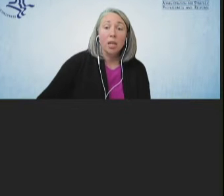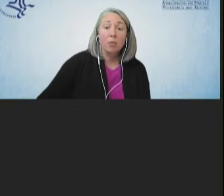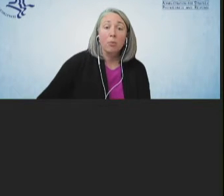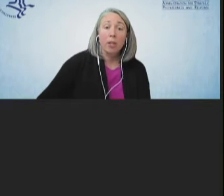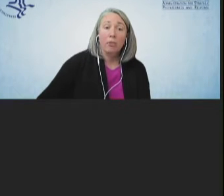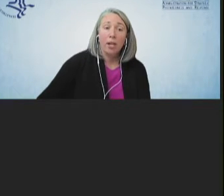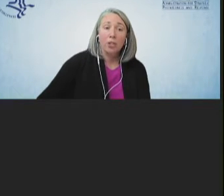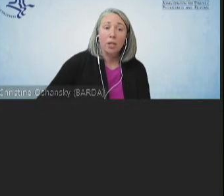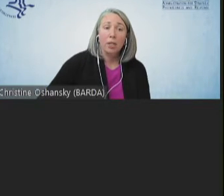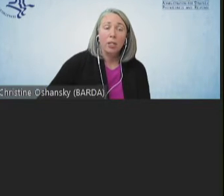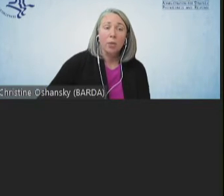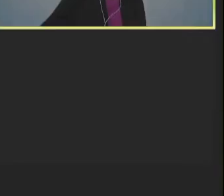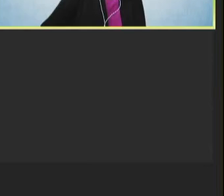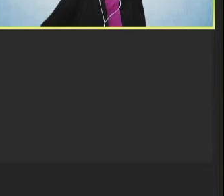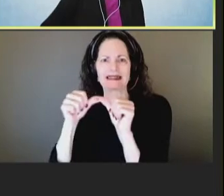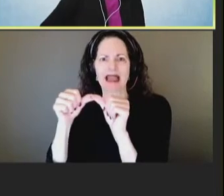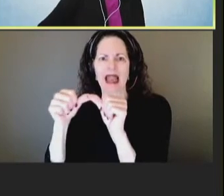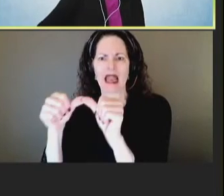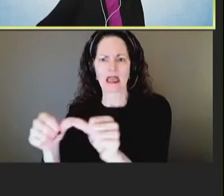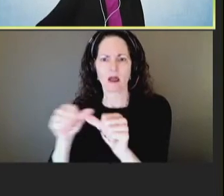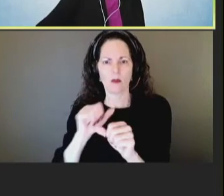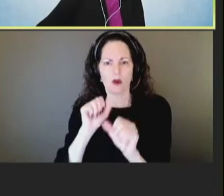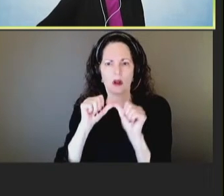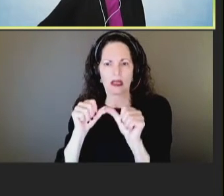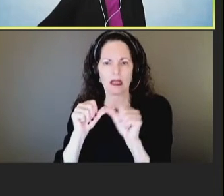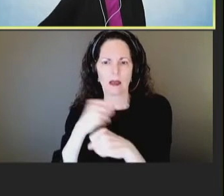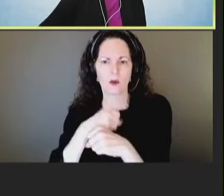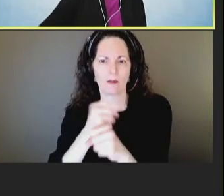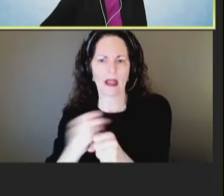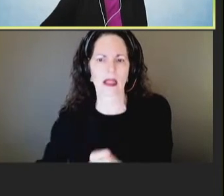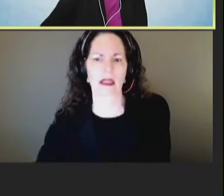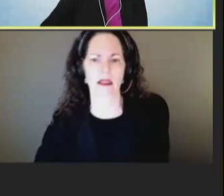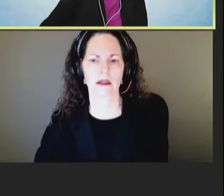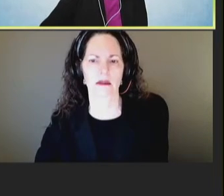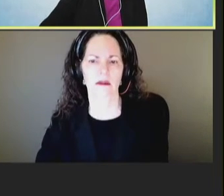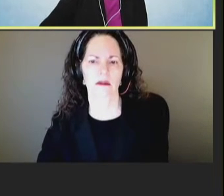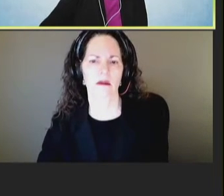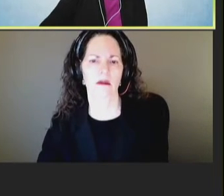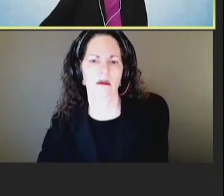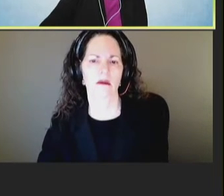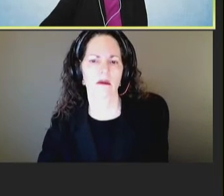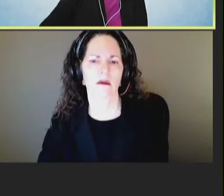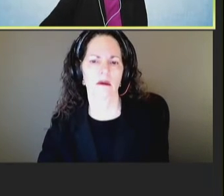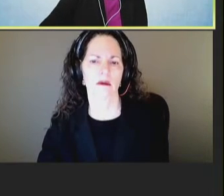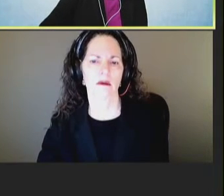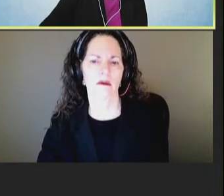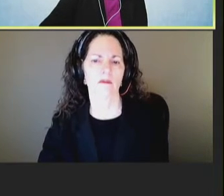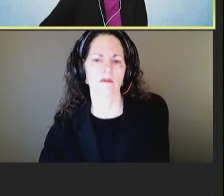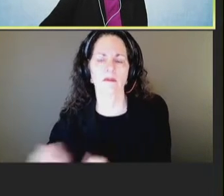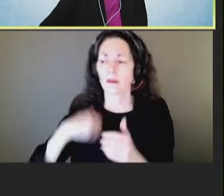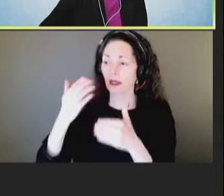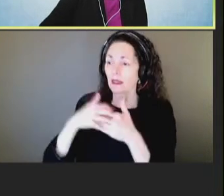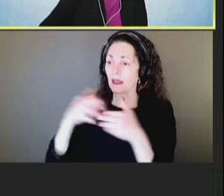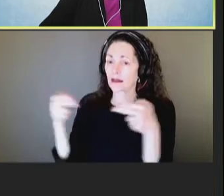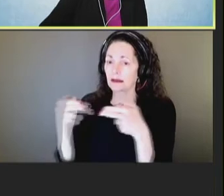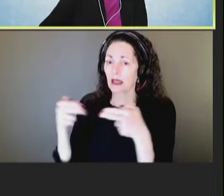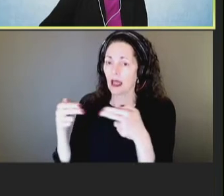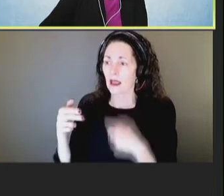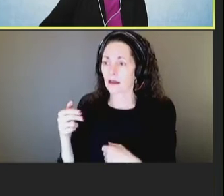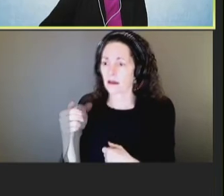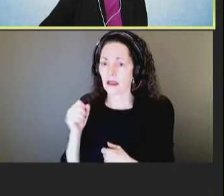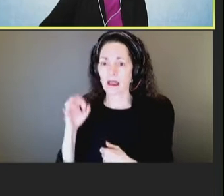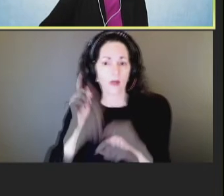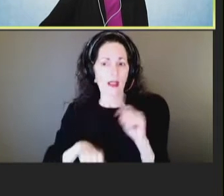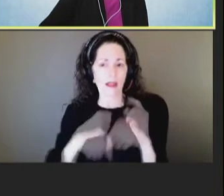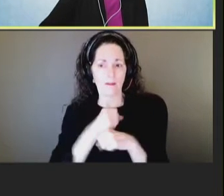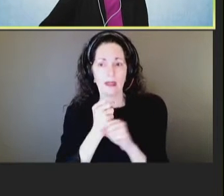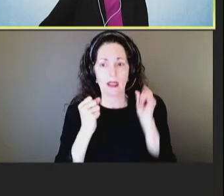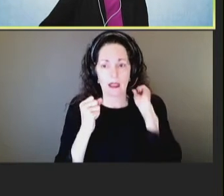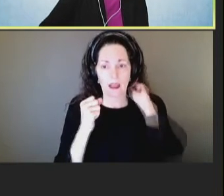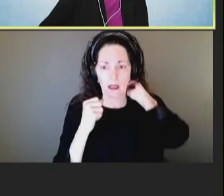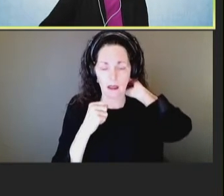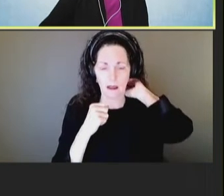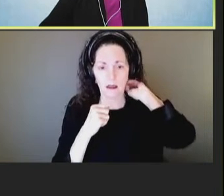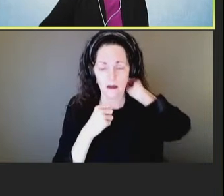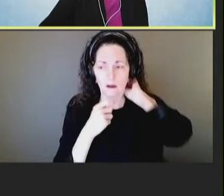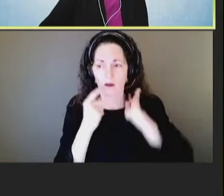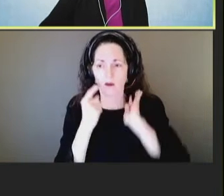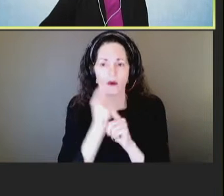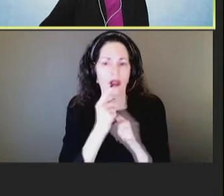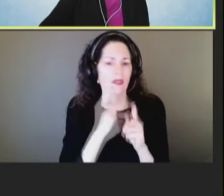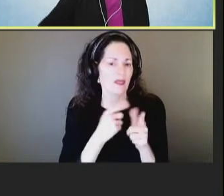sustainable manufacturing. Because we can do nothing if it's not sustainable. Next slide.